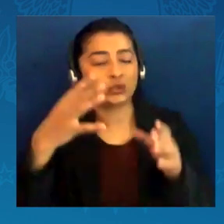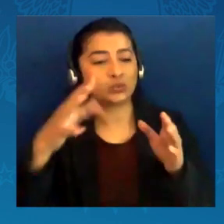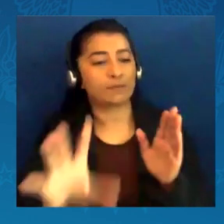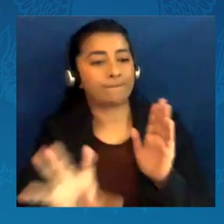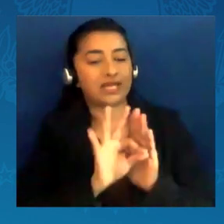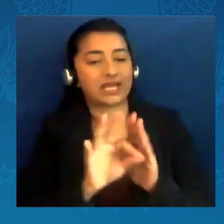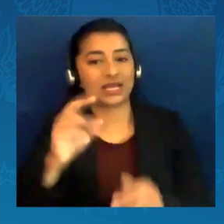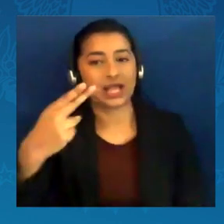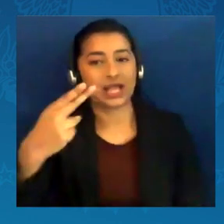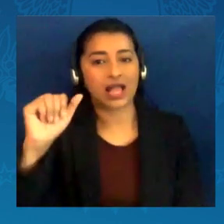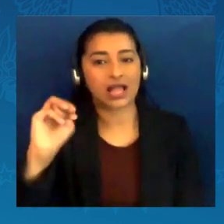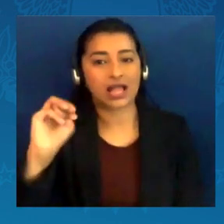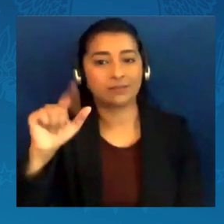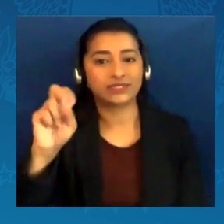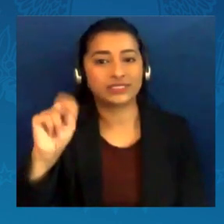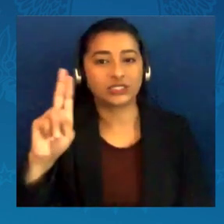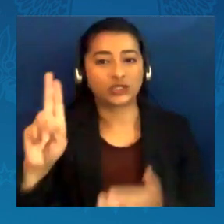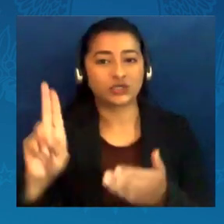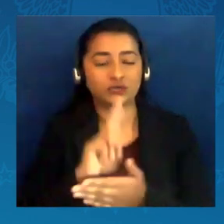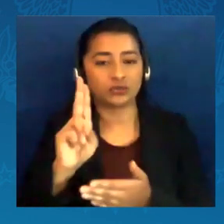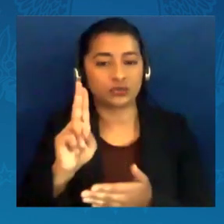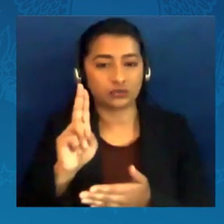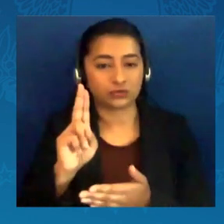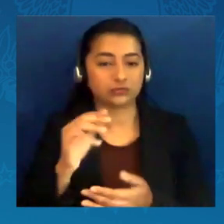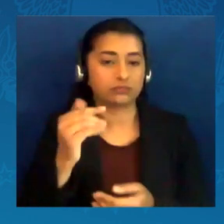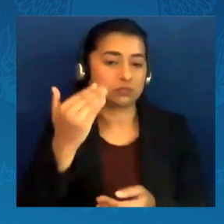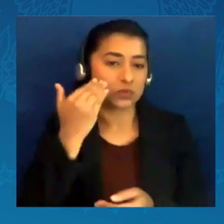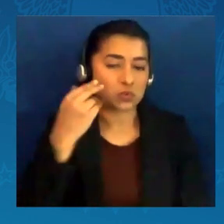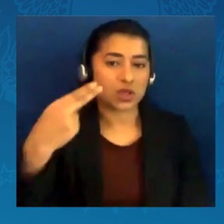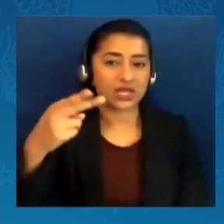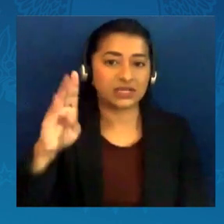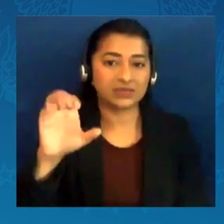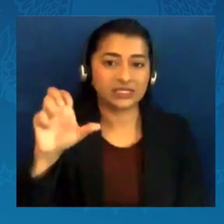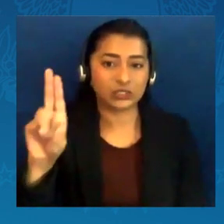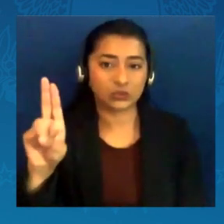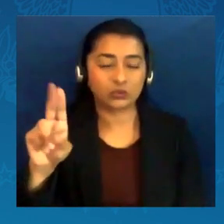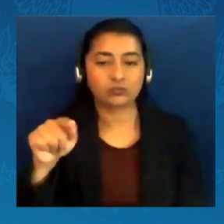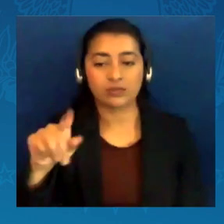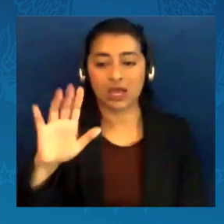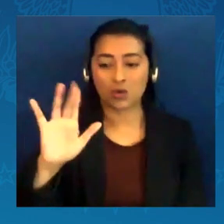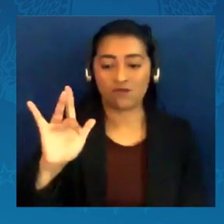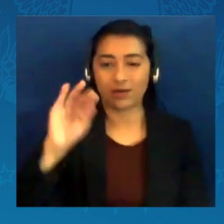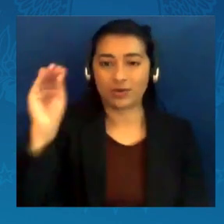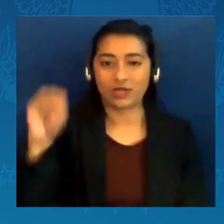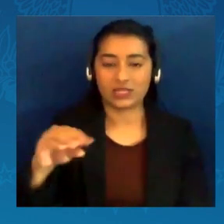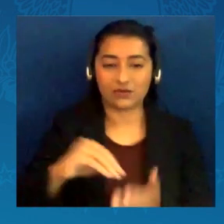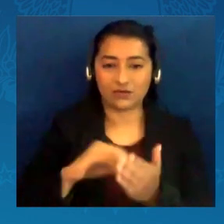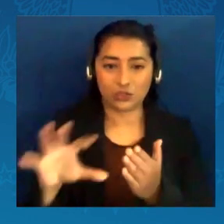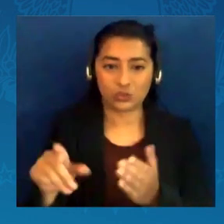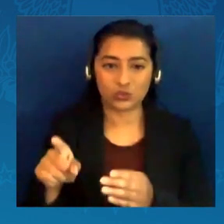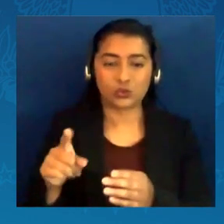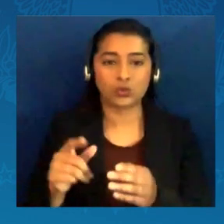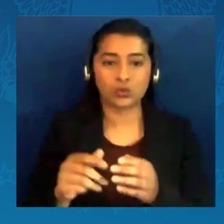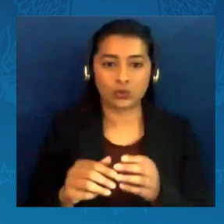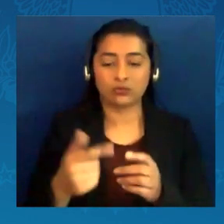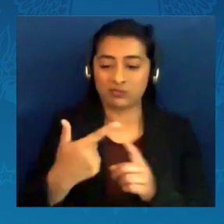We know that consumes 25 percent of the students STEM majors come from historically black colleges and universities.